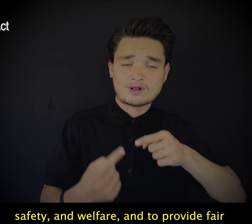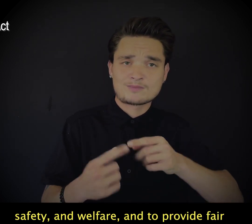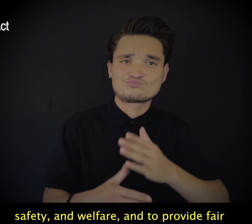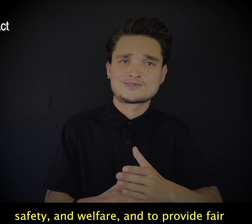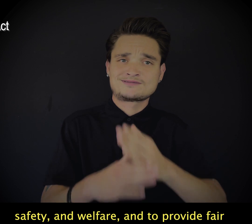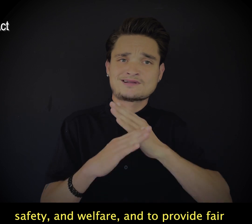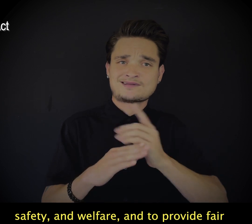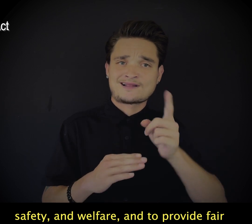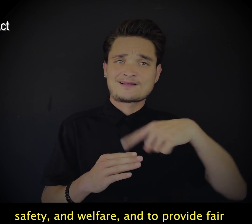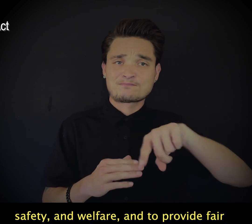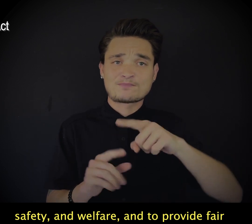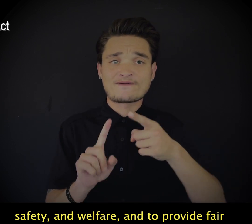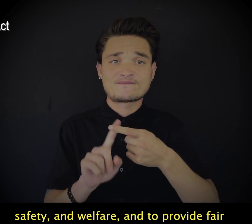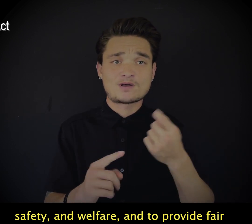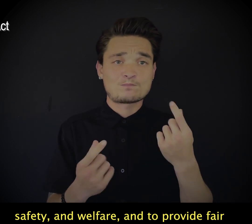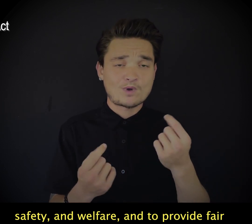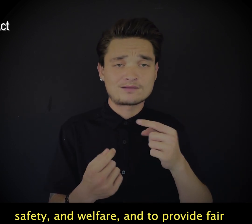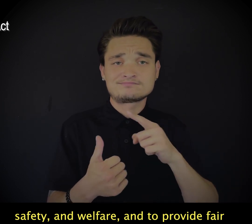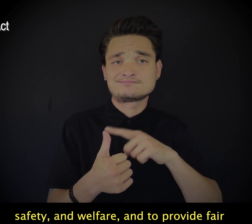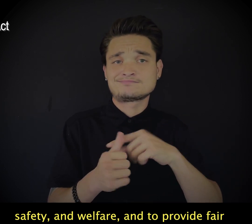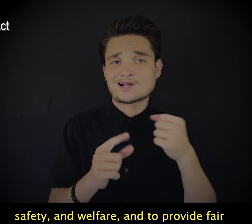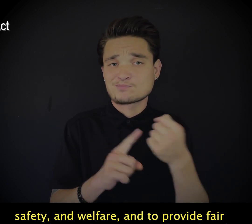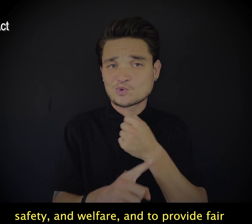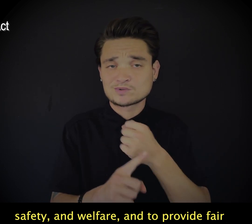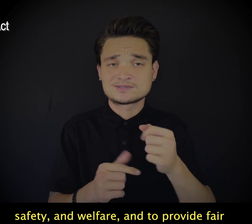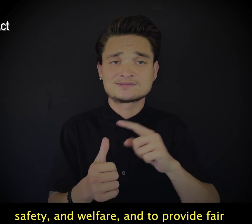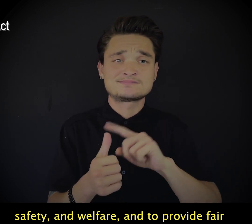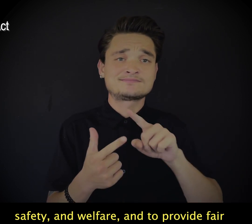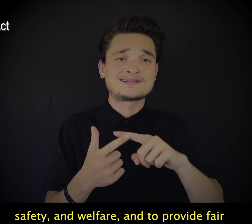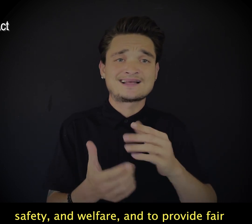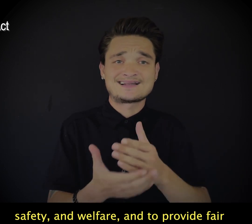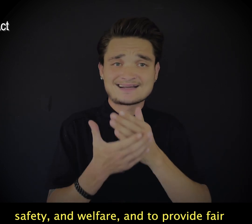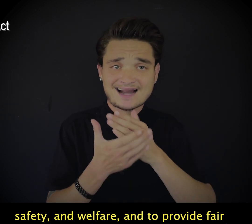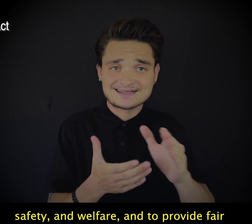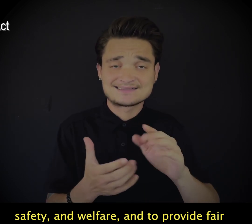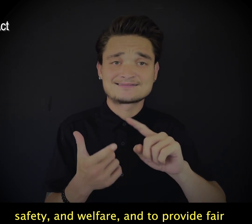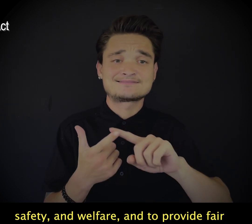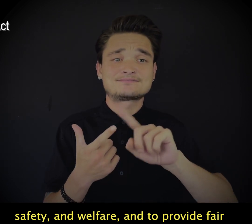safety, and welfare, and to provide fair treatment to the employees upon whom they depend.